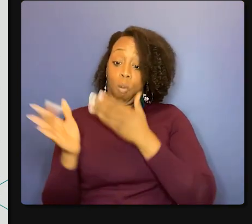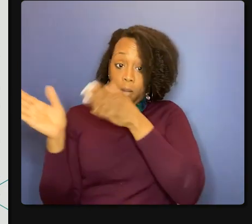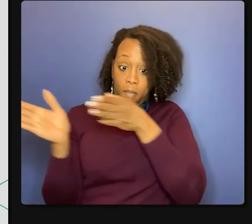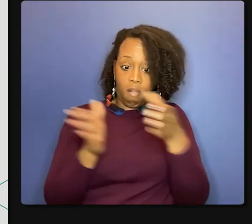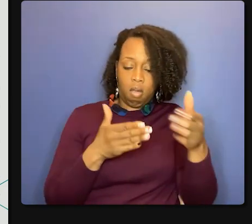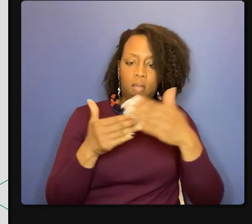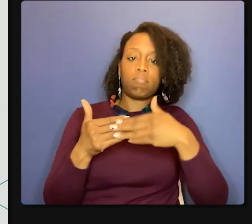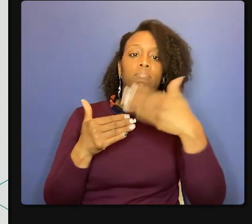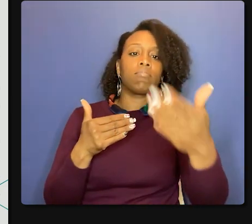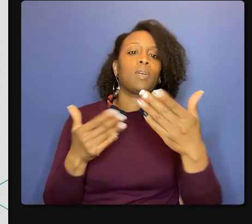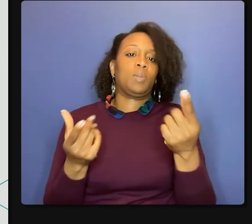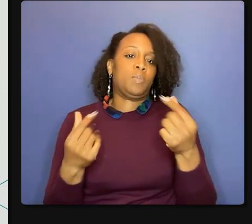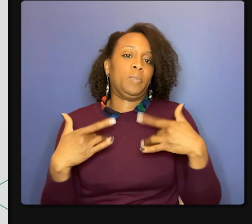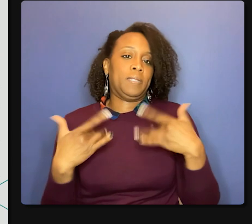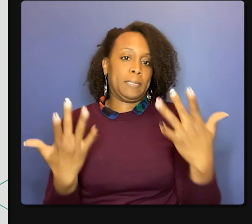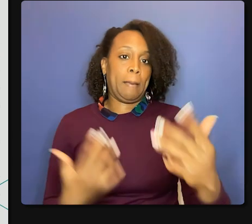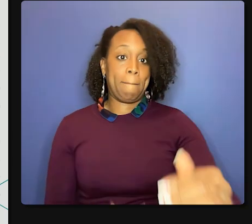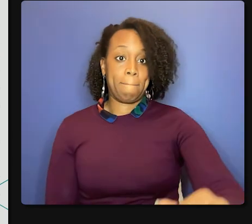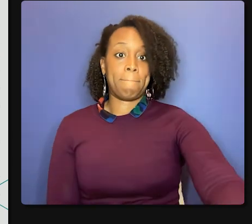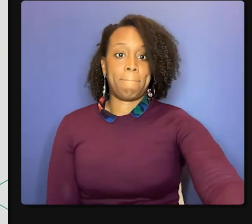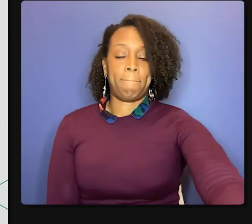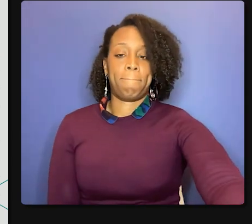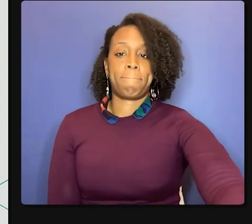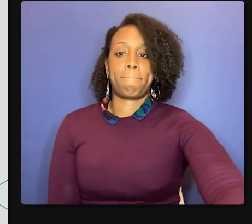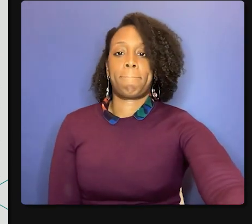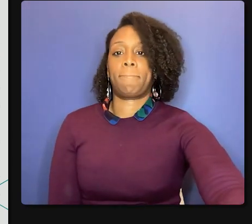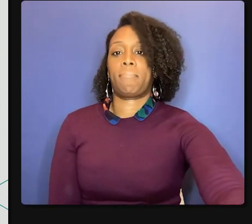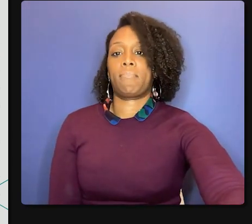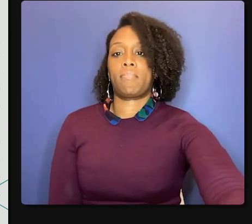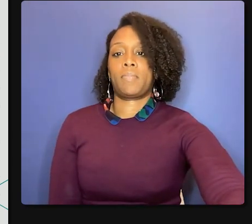And of course, at the end, I'll give you a peek at our road map to tell you what's next.